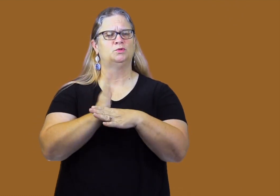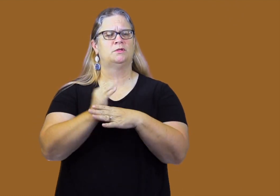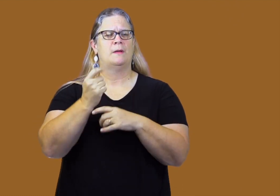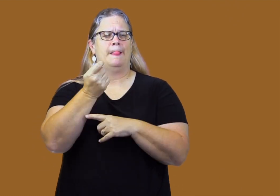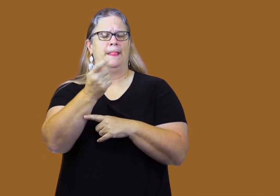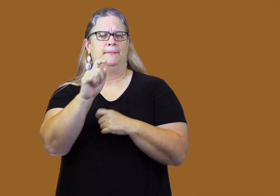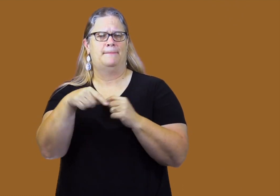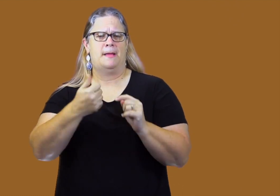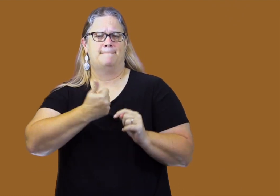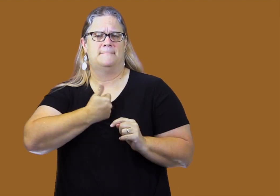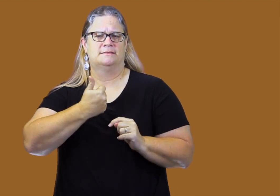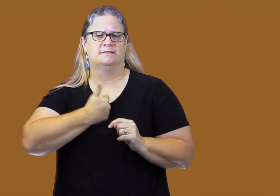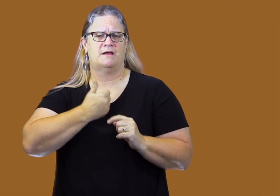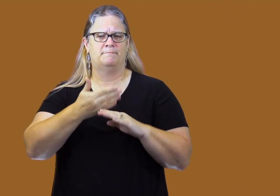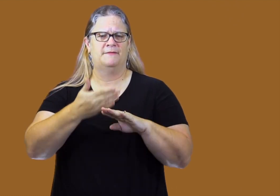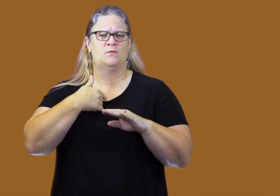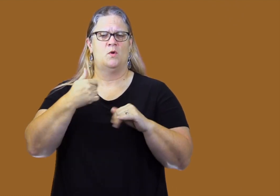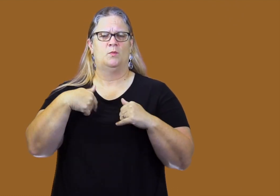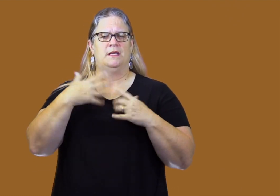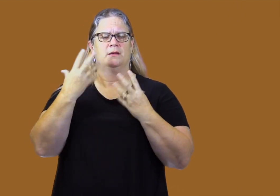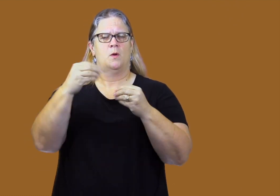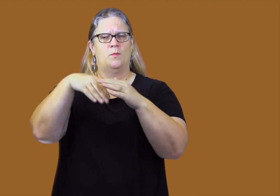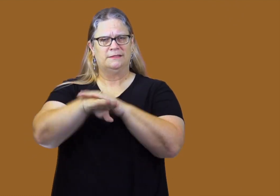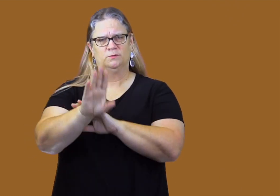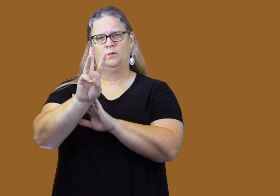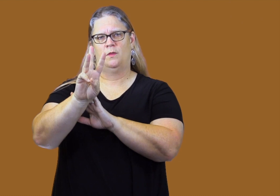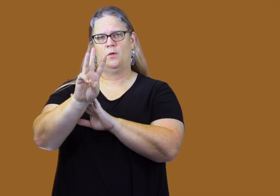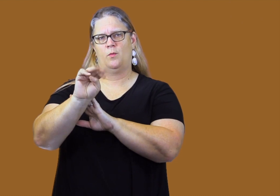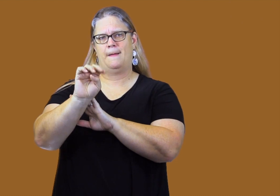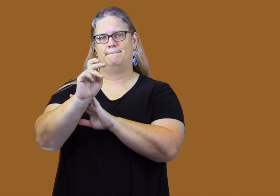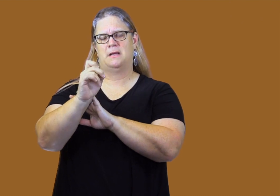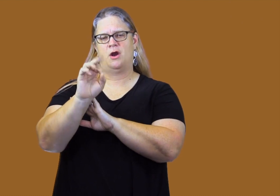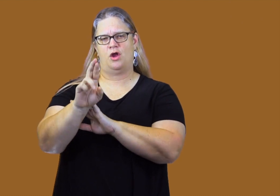I would like to share a little bit about myself before we go into the webinar.